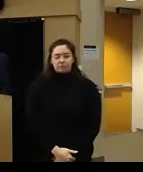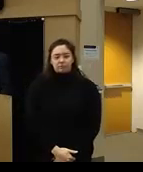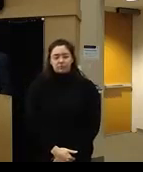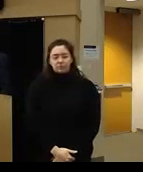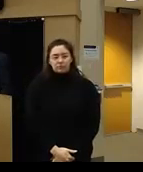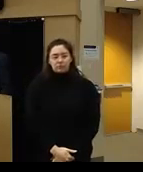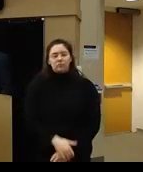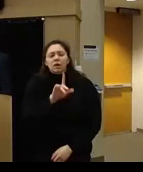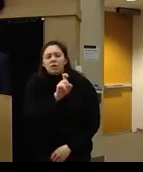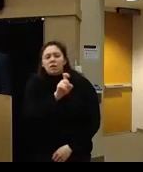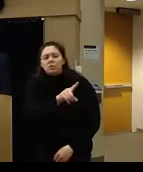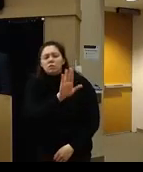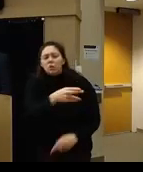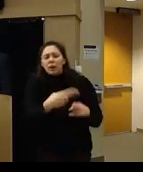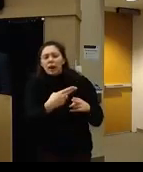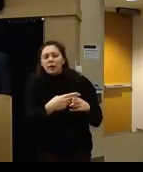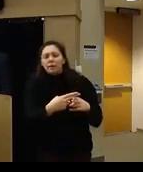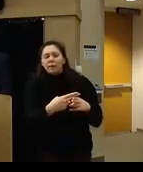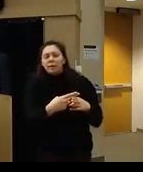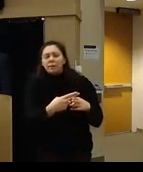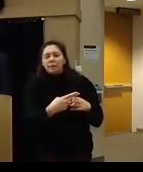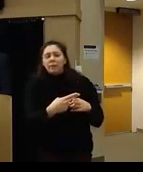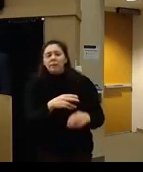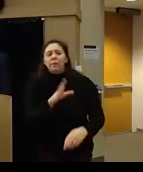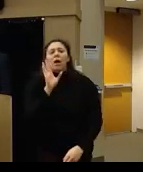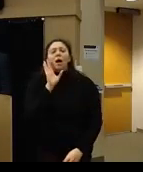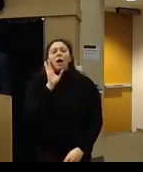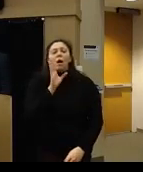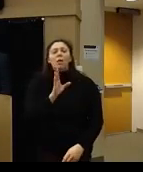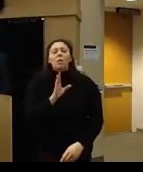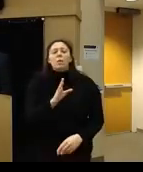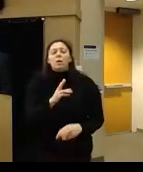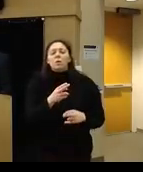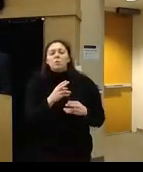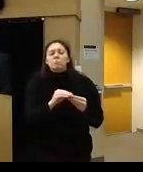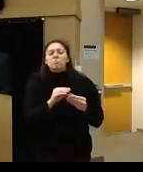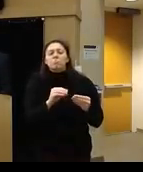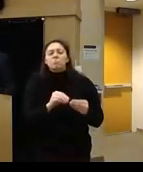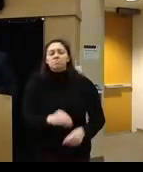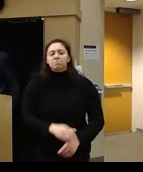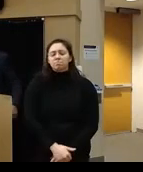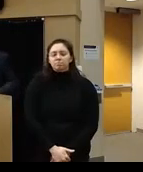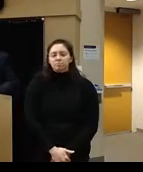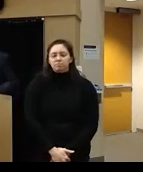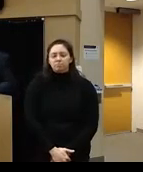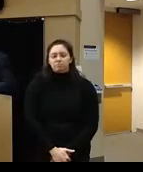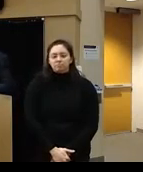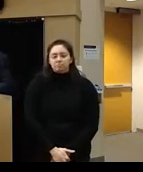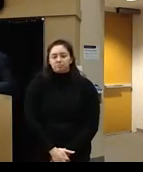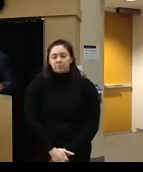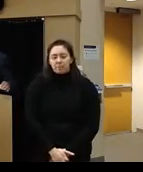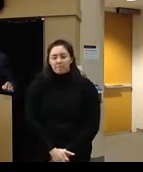what is your name and then I would proceed I I'll call him mister mister can I help